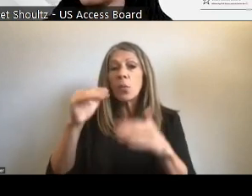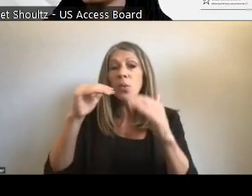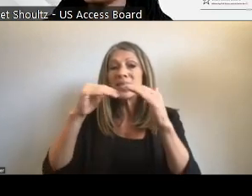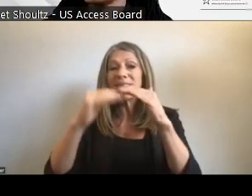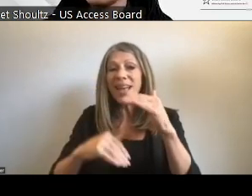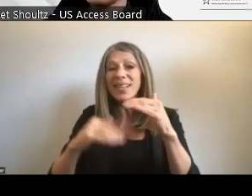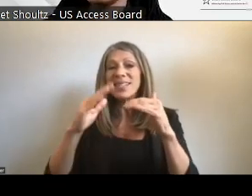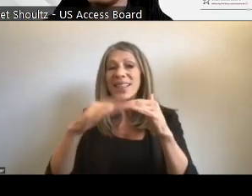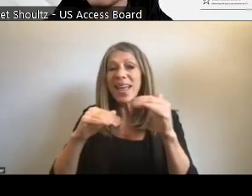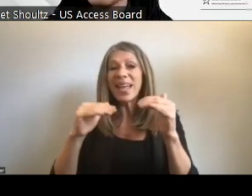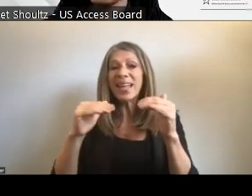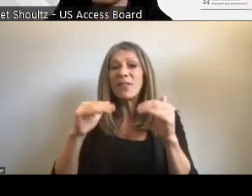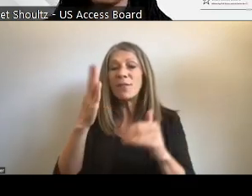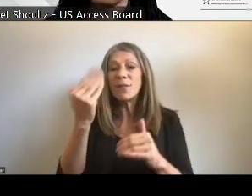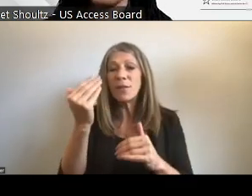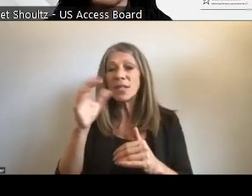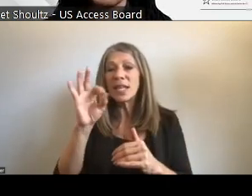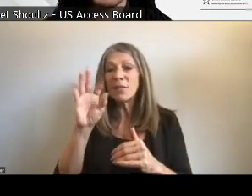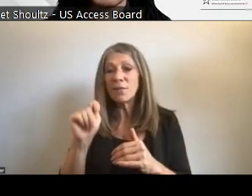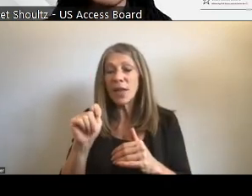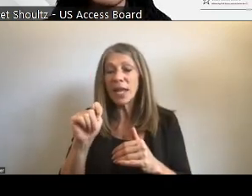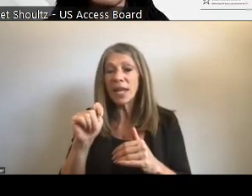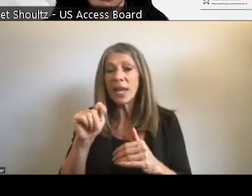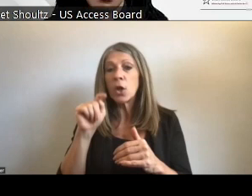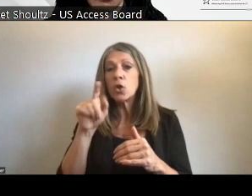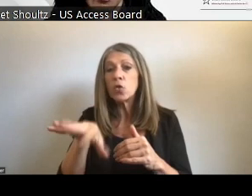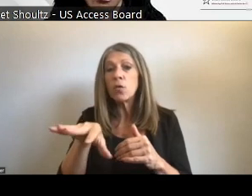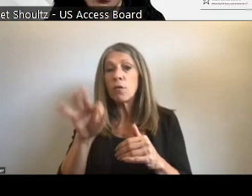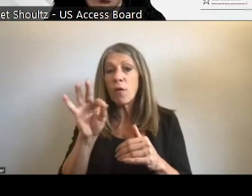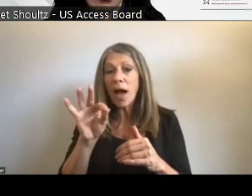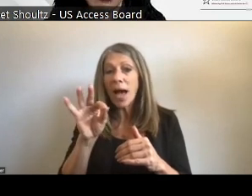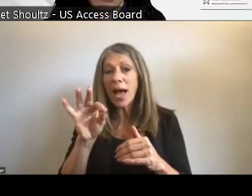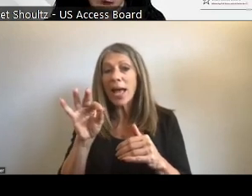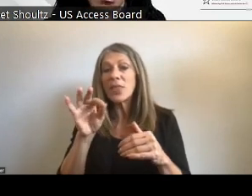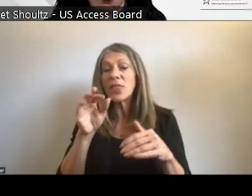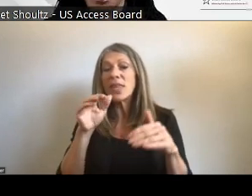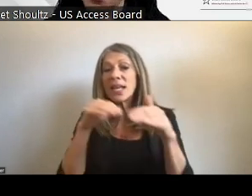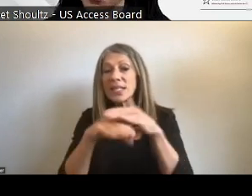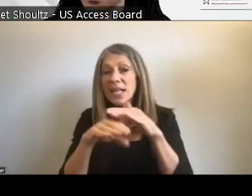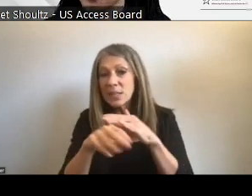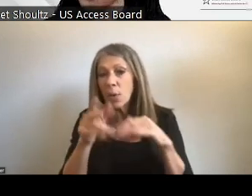And again in that case you locate the accessible parking space at the end of the block face.